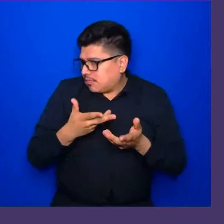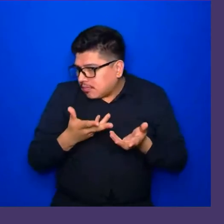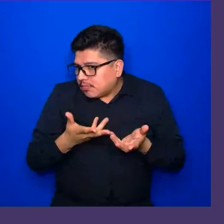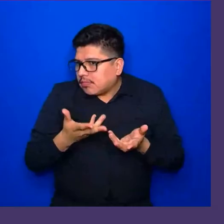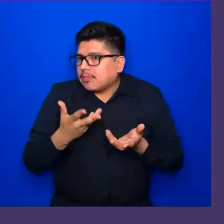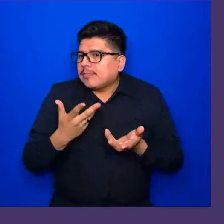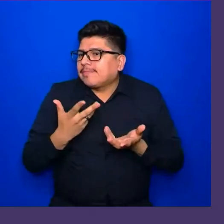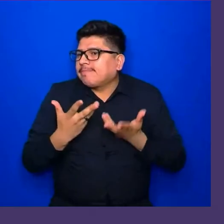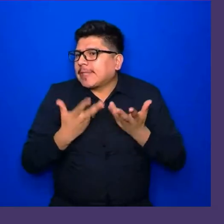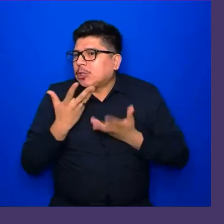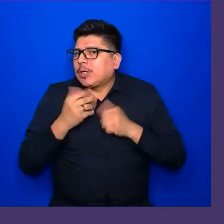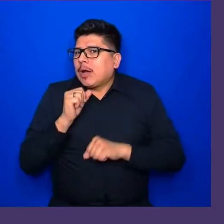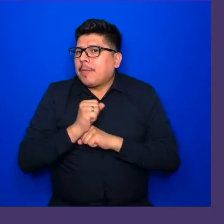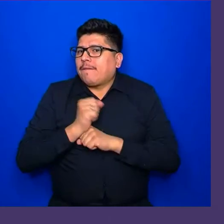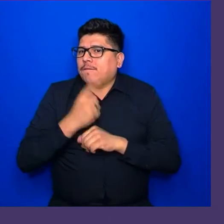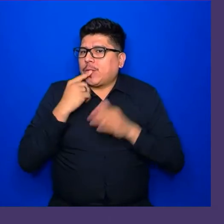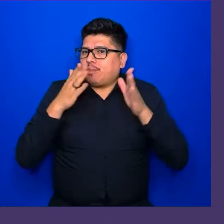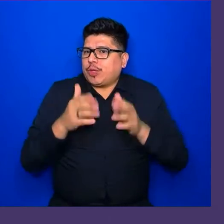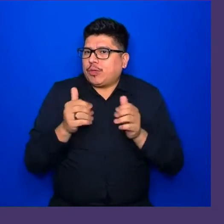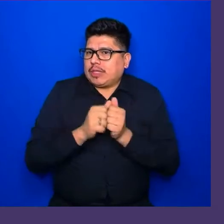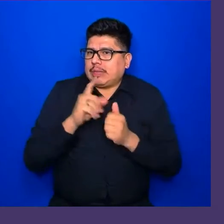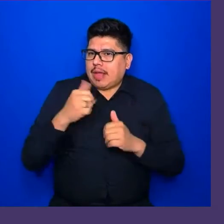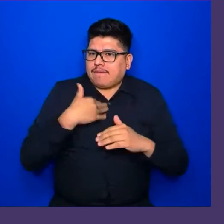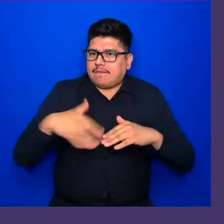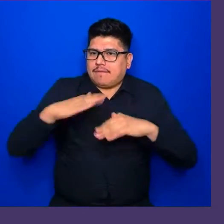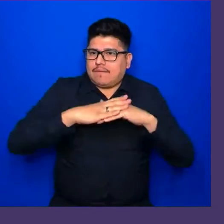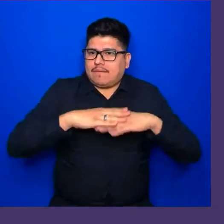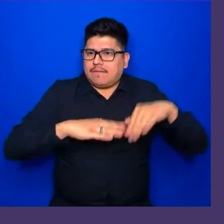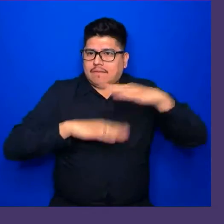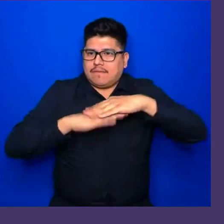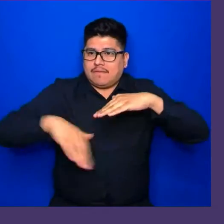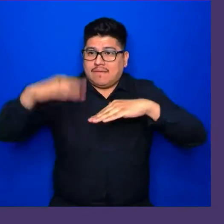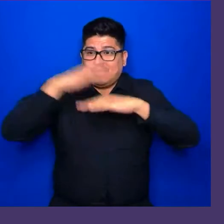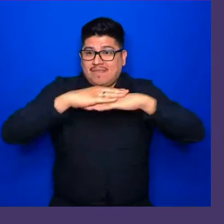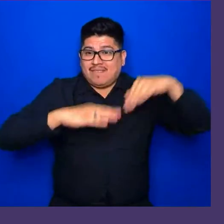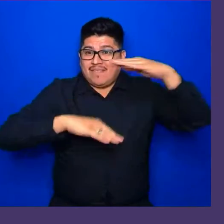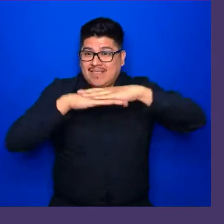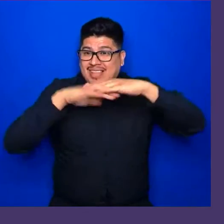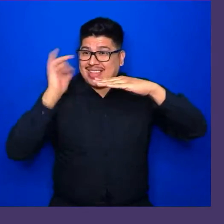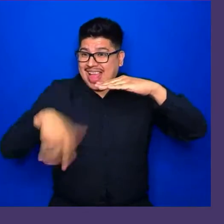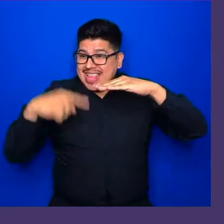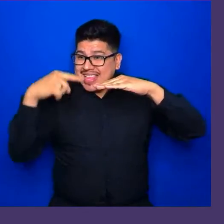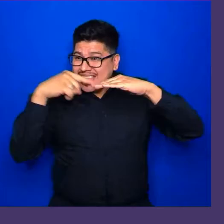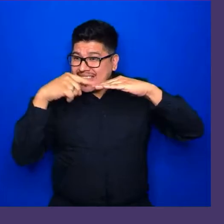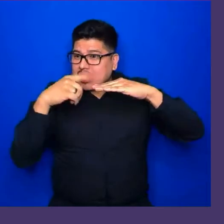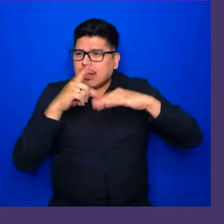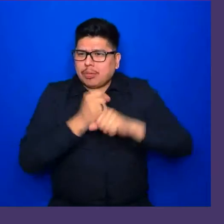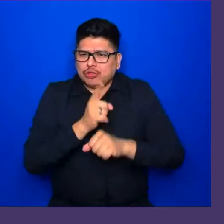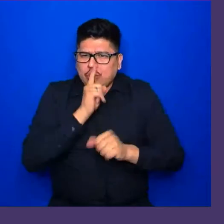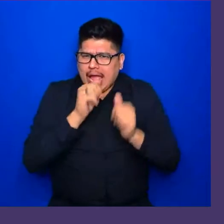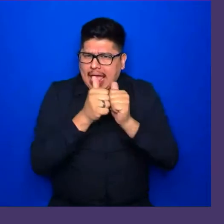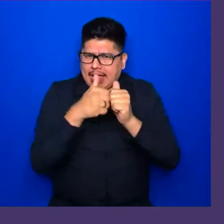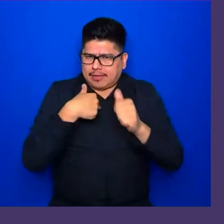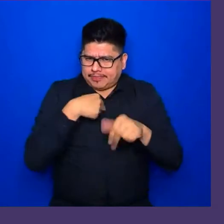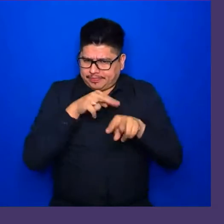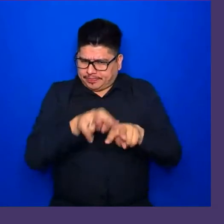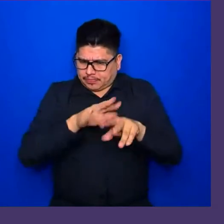One is, how do we ensure that the entire process of employment, from being able to apply,